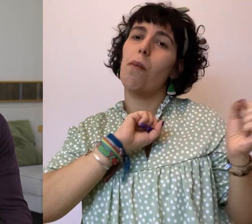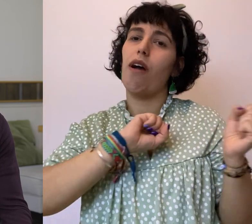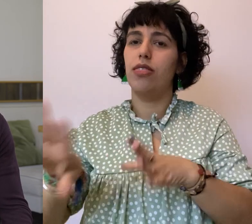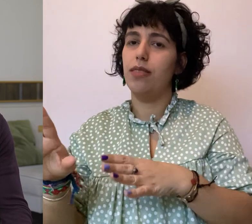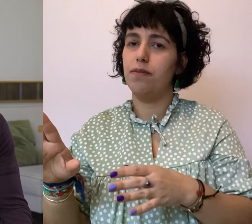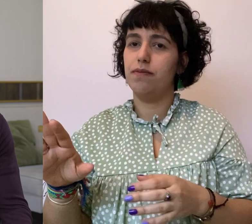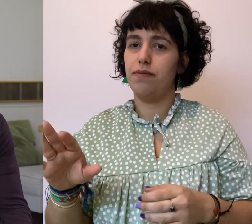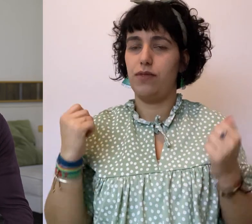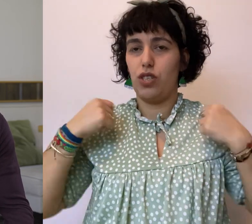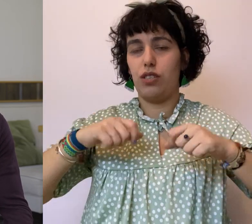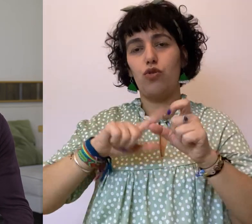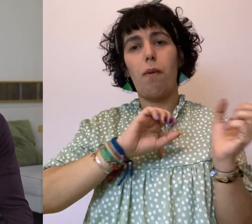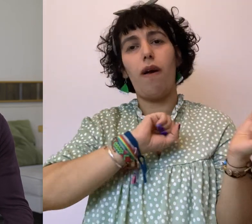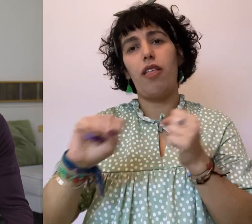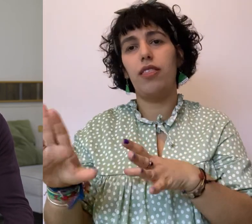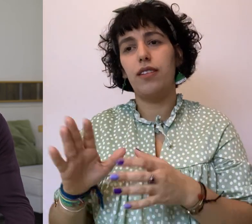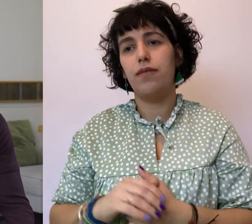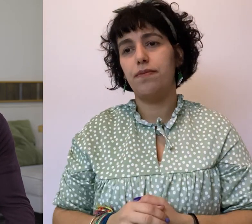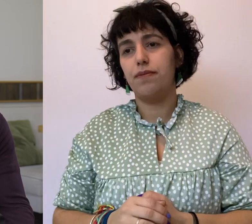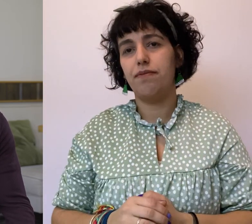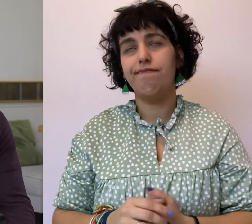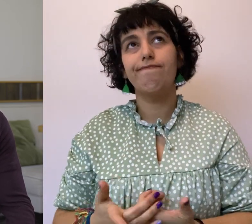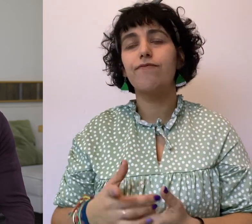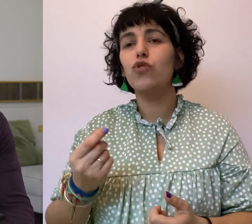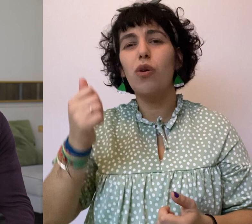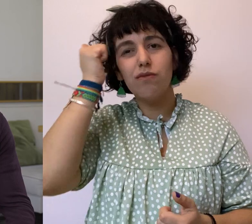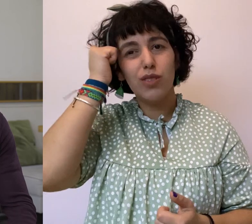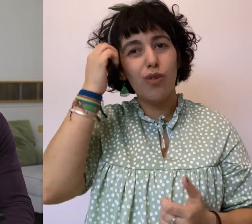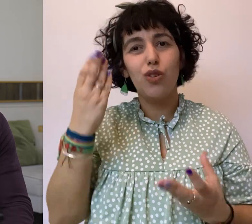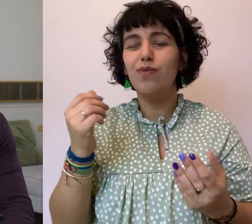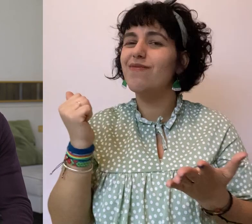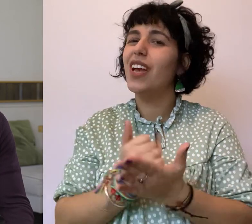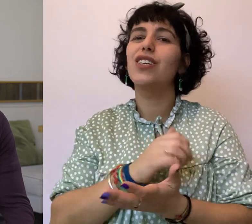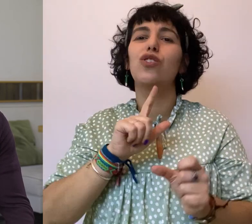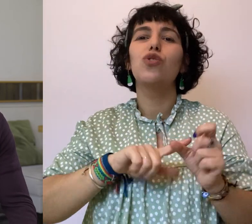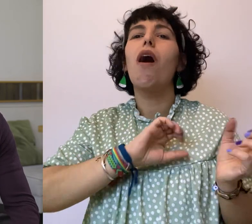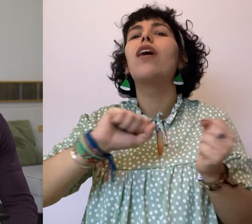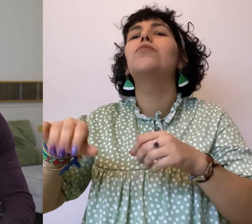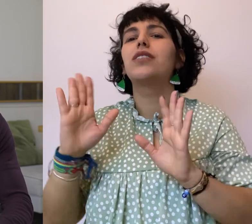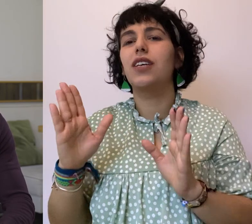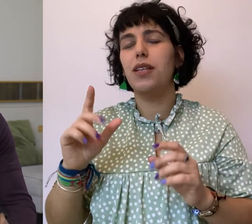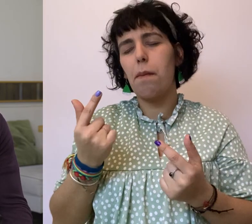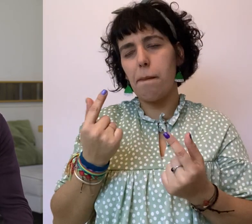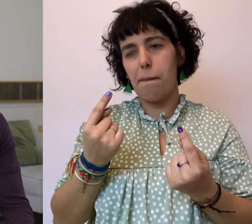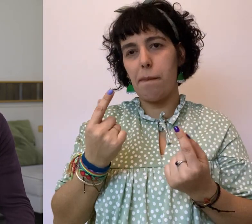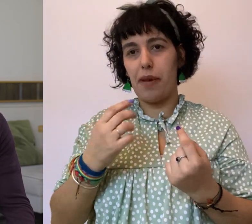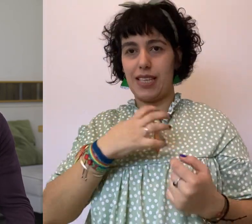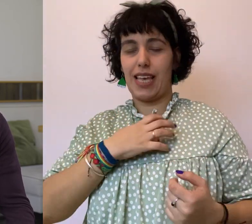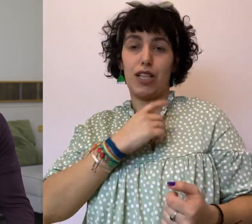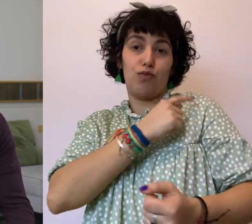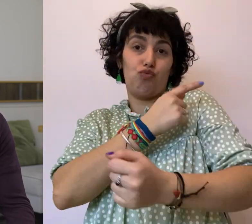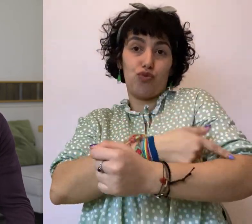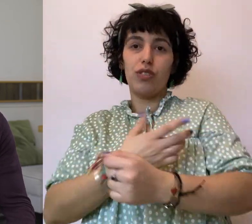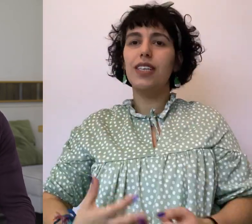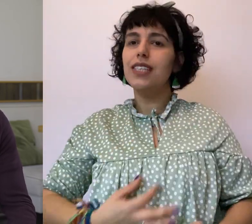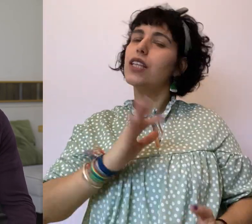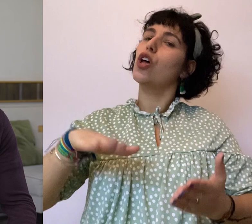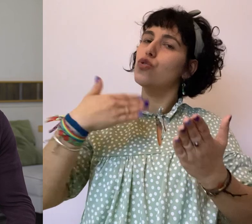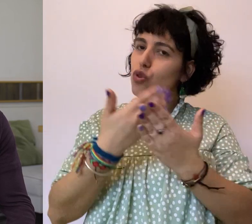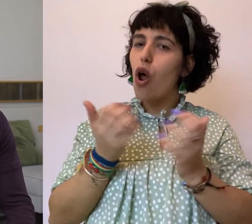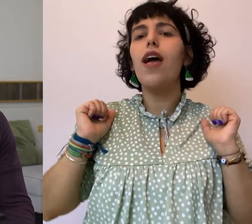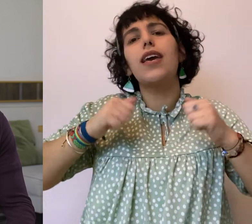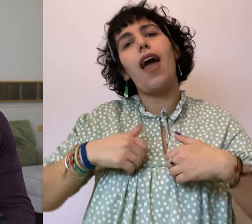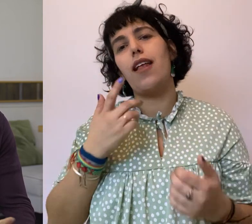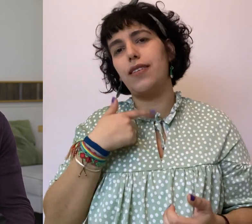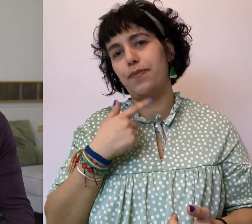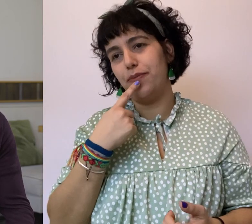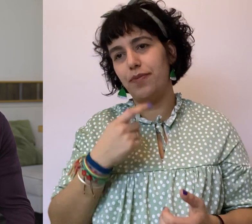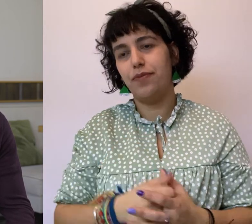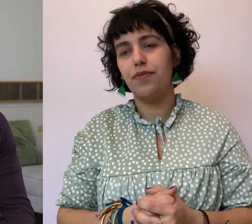I am very sorry. If only I hadn't trashed the jacket, I would have worn it after getting a little stronger.